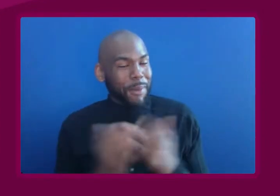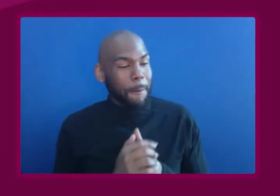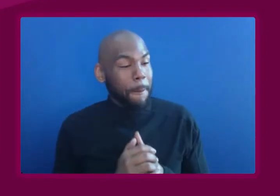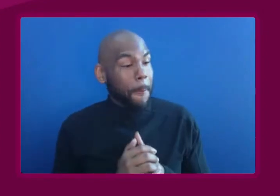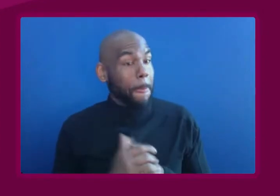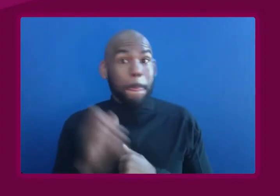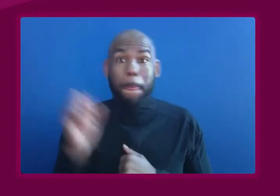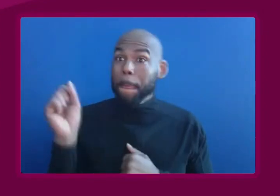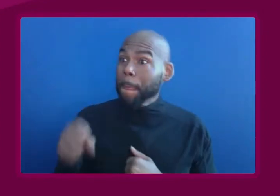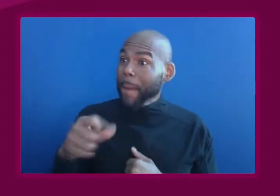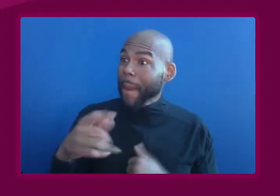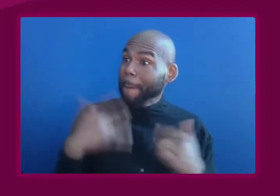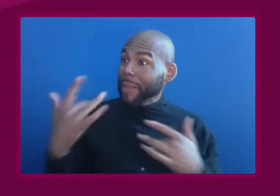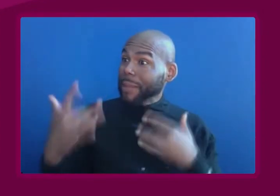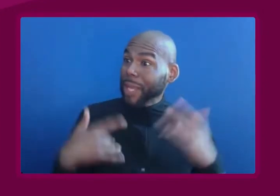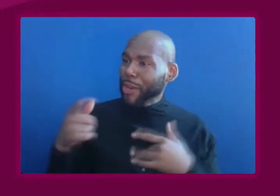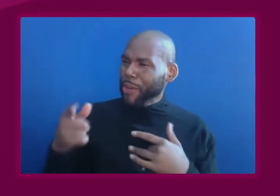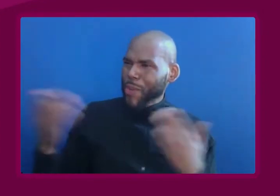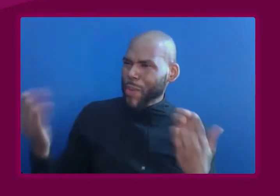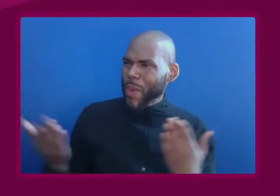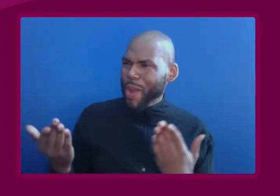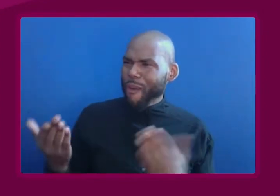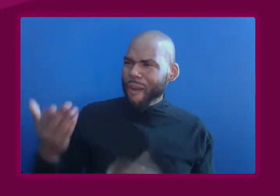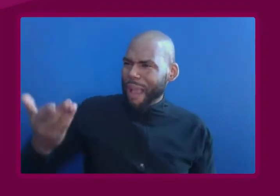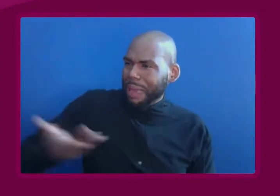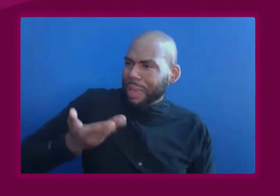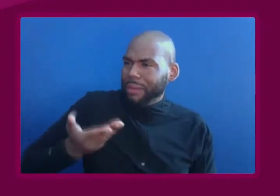And I'm so excited to have you be a guest on our podcast.